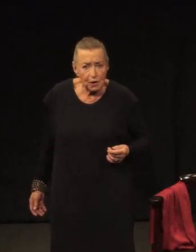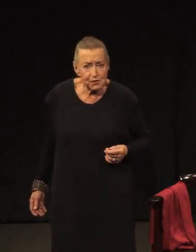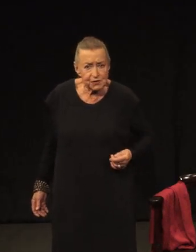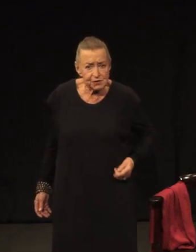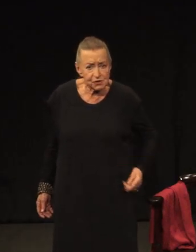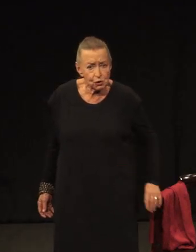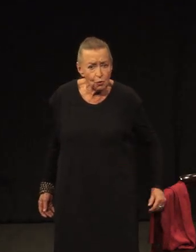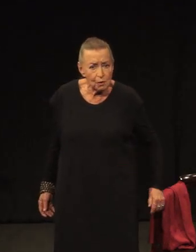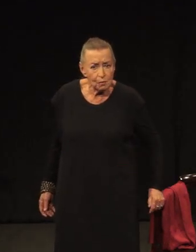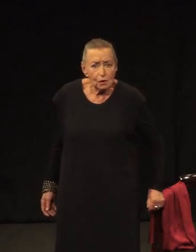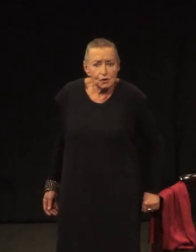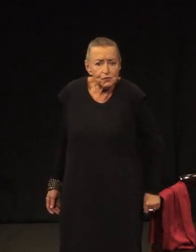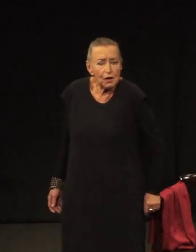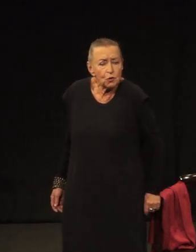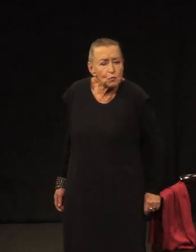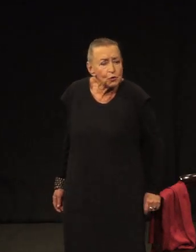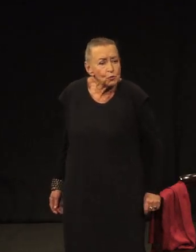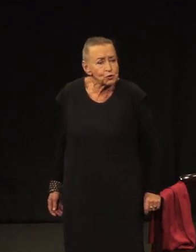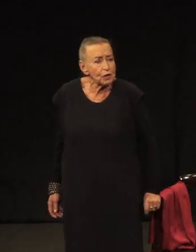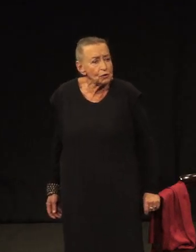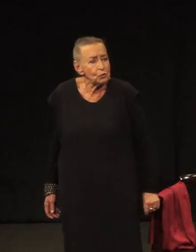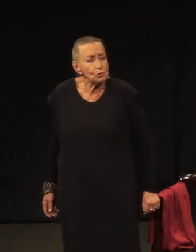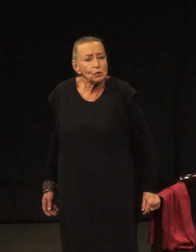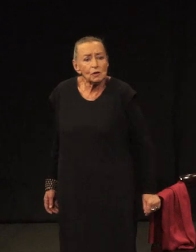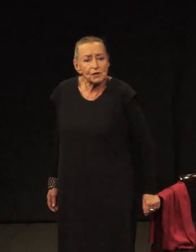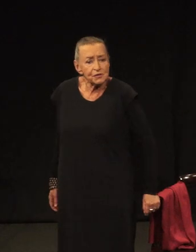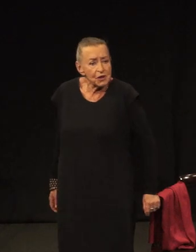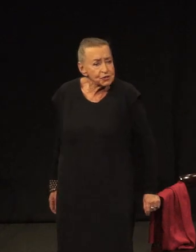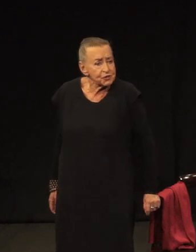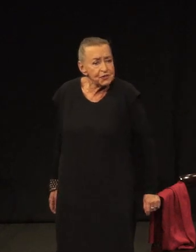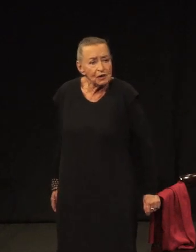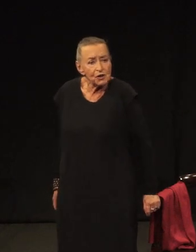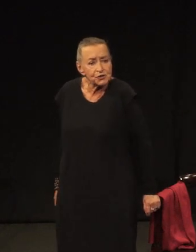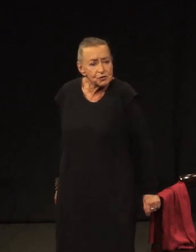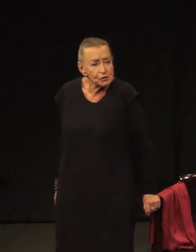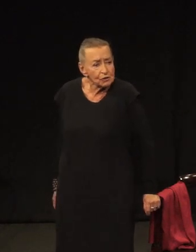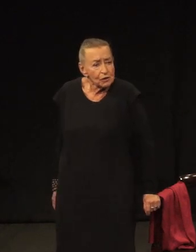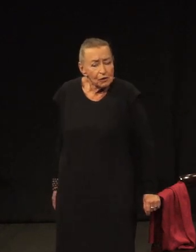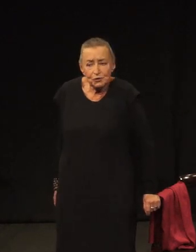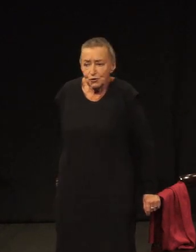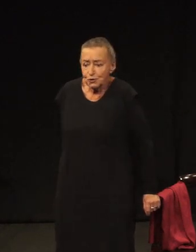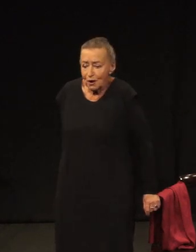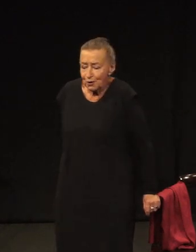of honour. His right by age and rank. He nodded as he came past